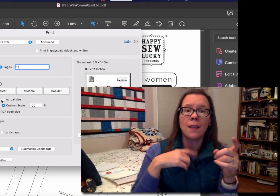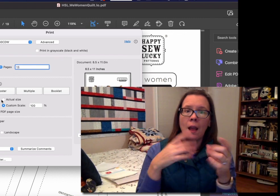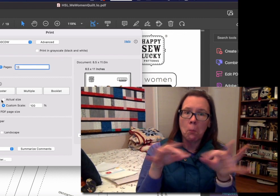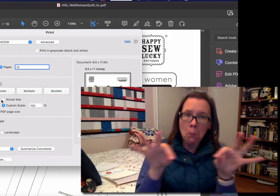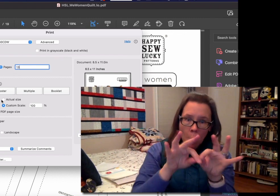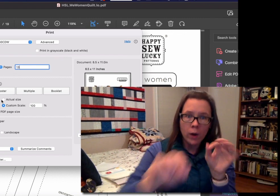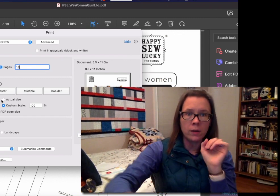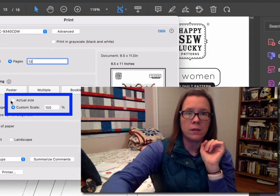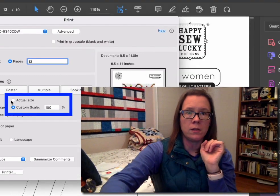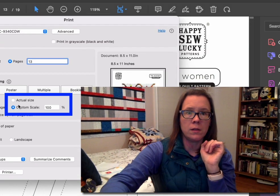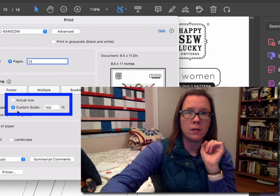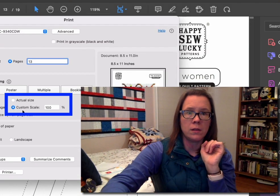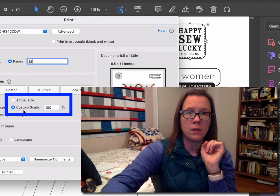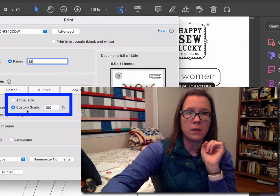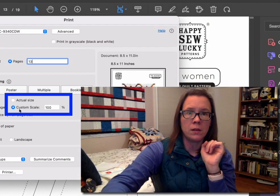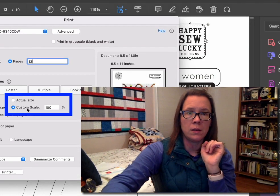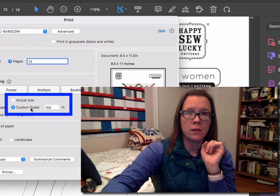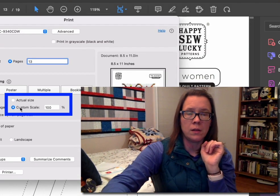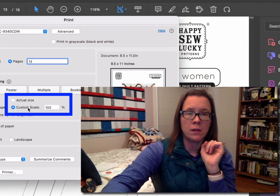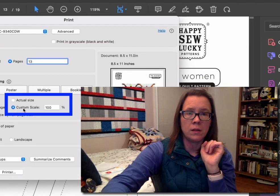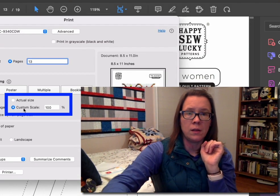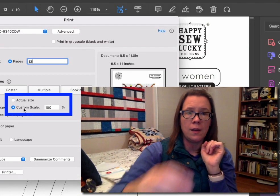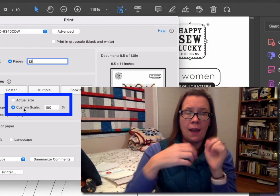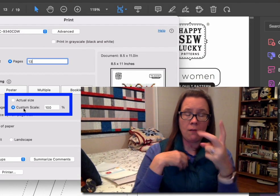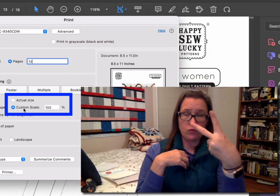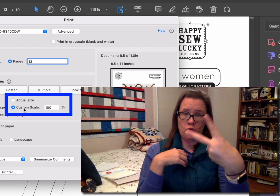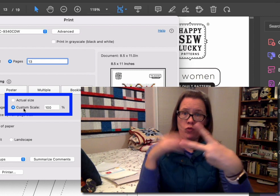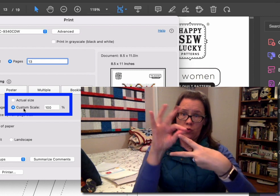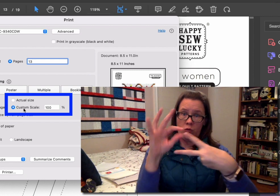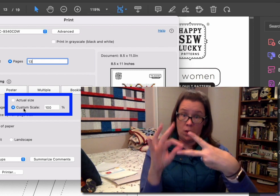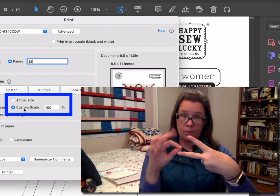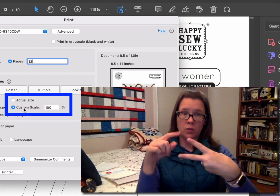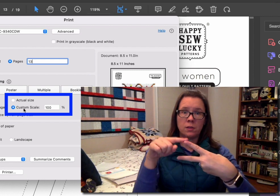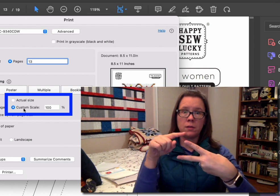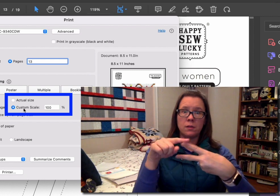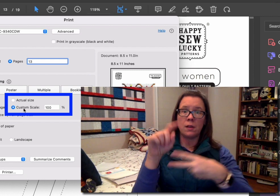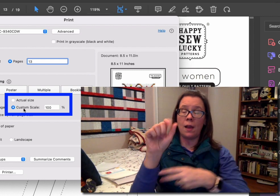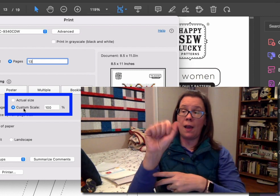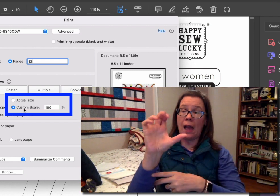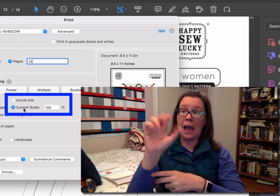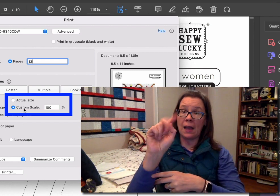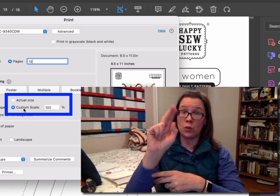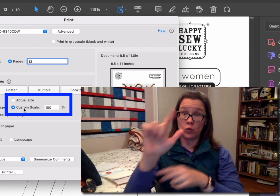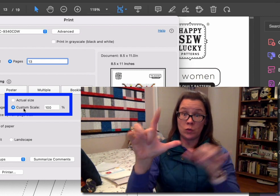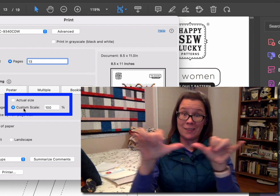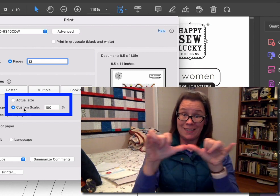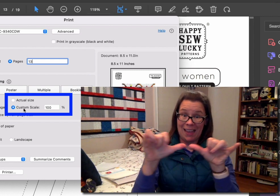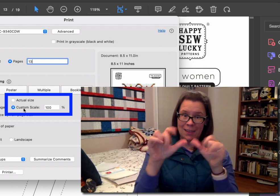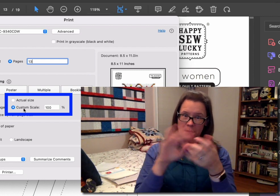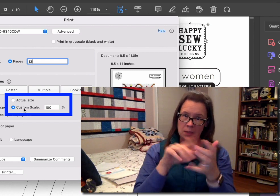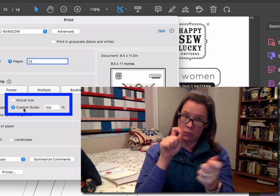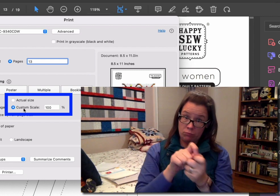Type in 13 and then find... somewhere on your printer window it should have sizes to print